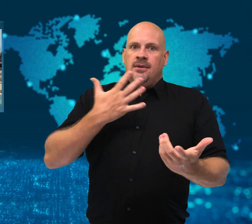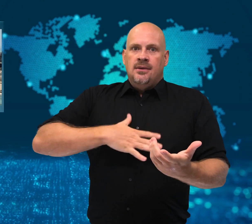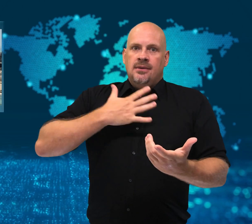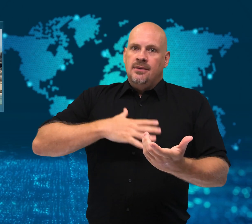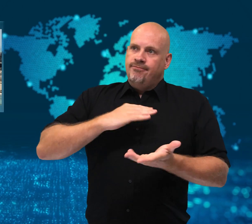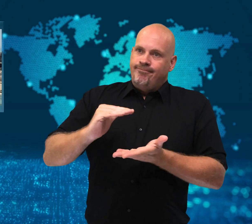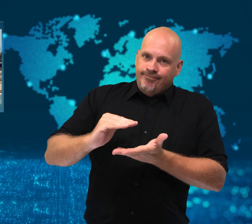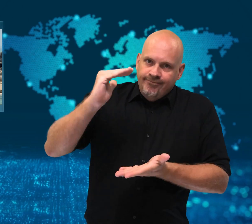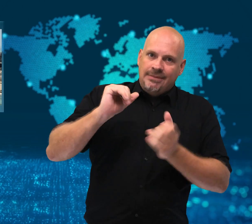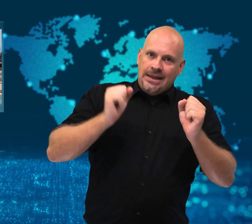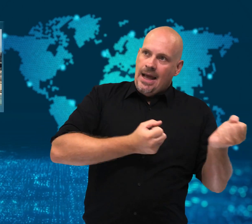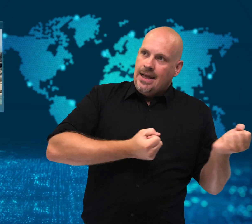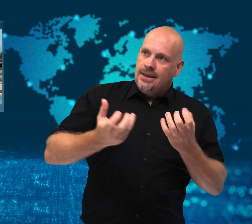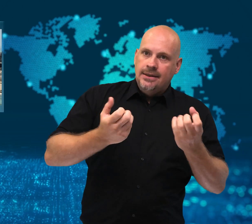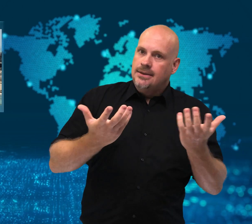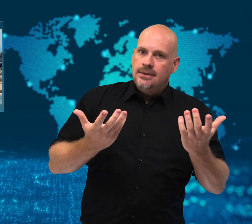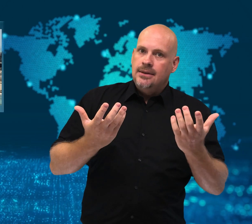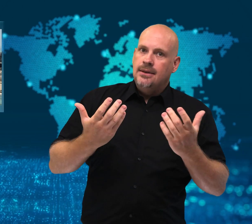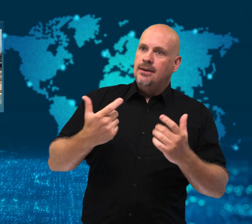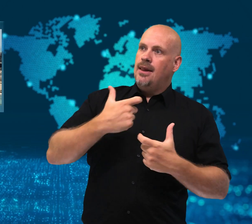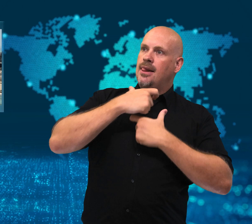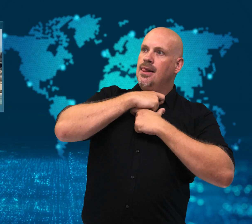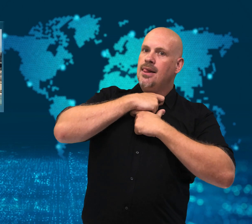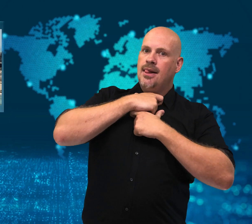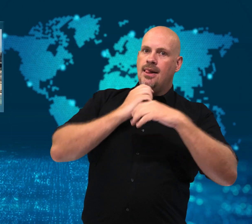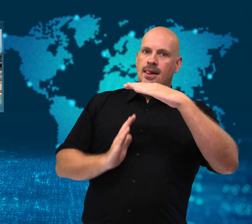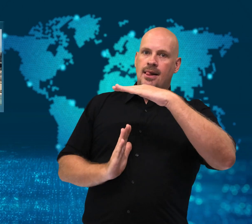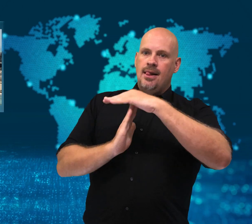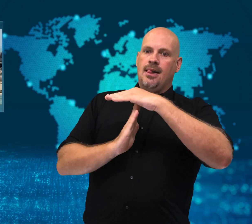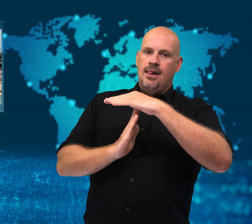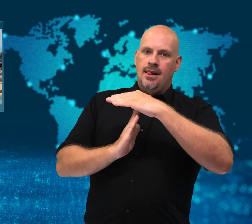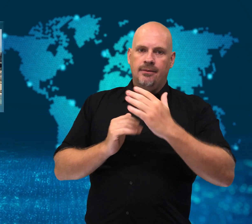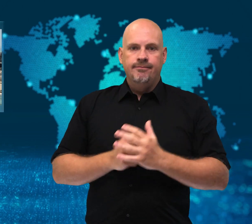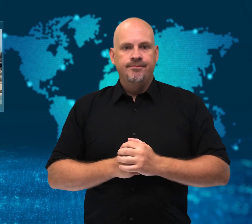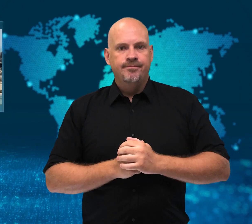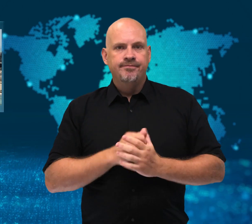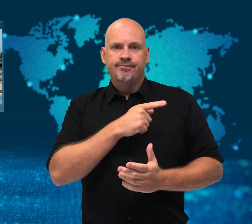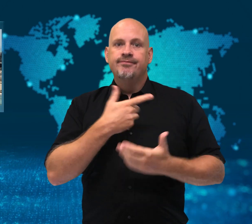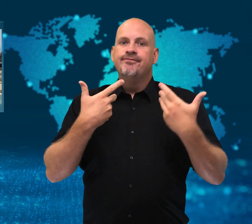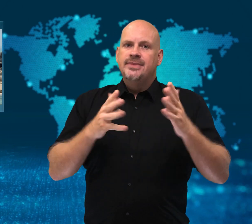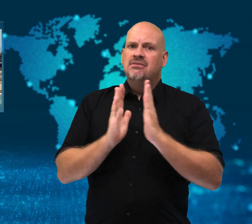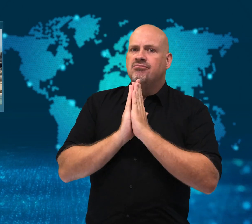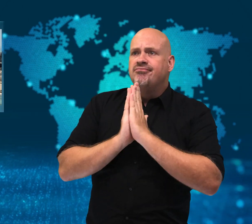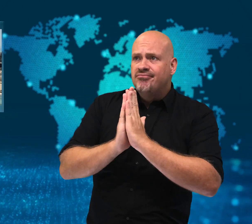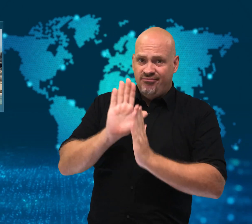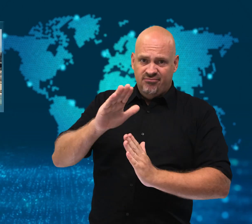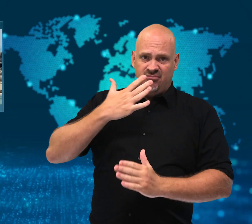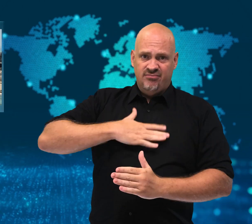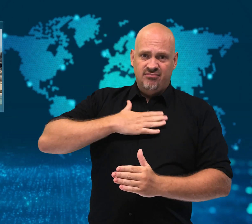The UAE requested a change in the limit,